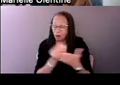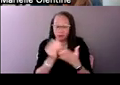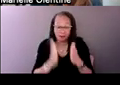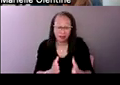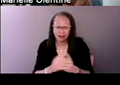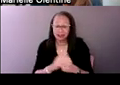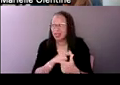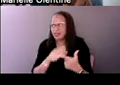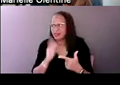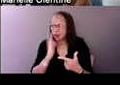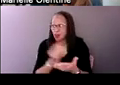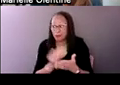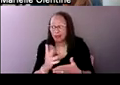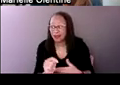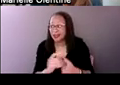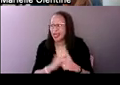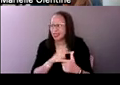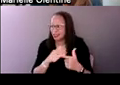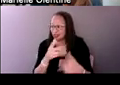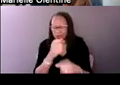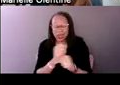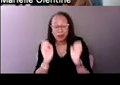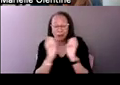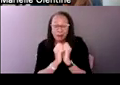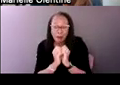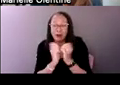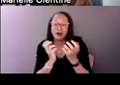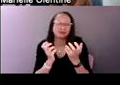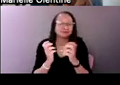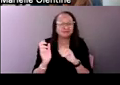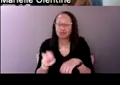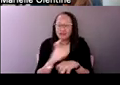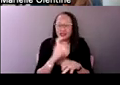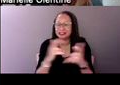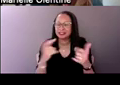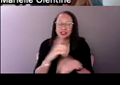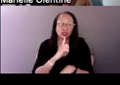This presentation will be shared with everyone, and it is even -- even the text will be posted online, so